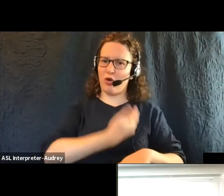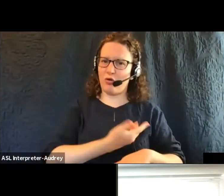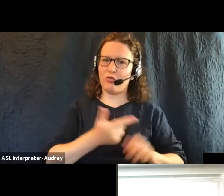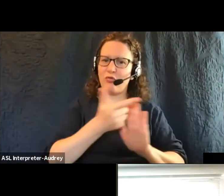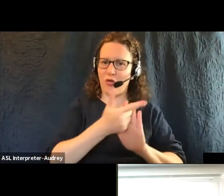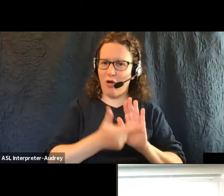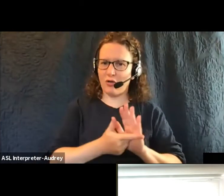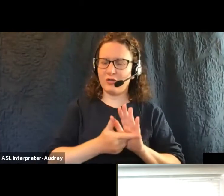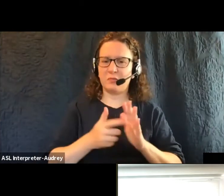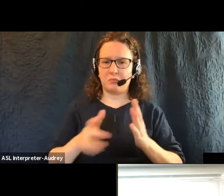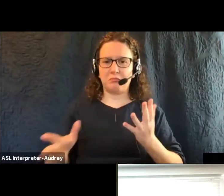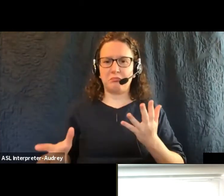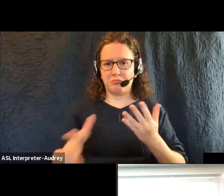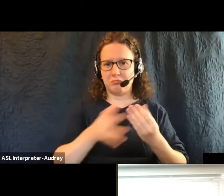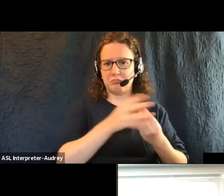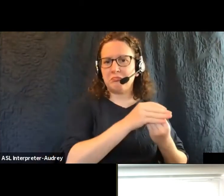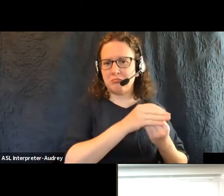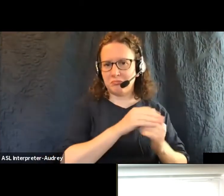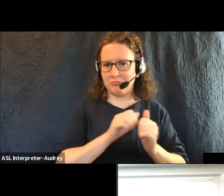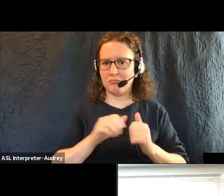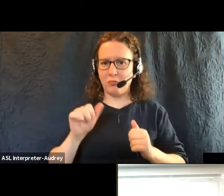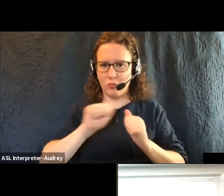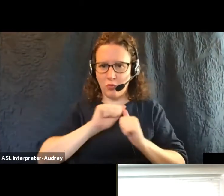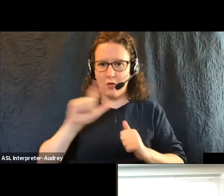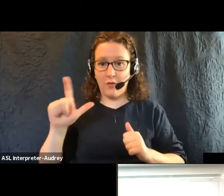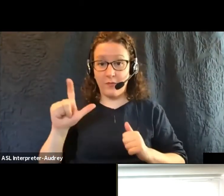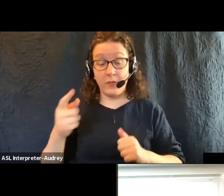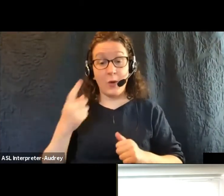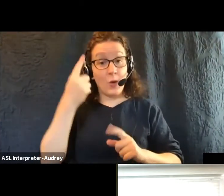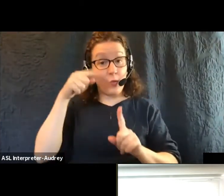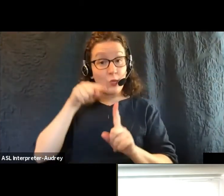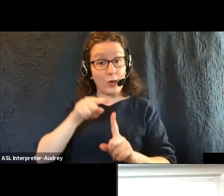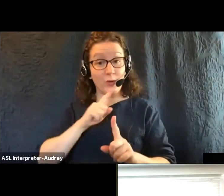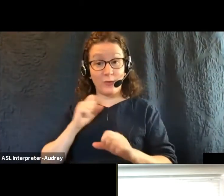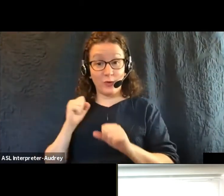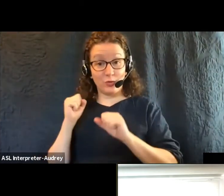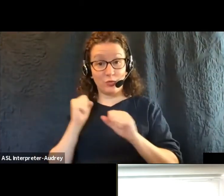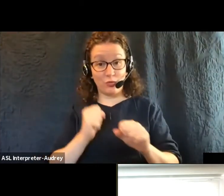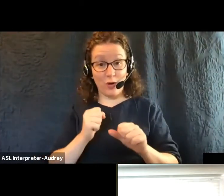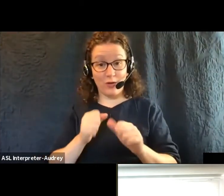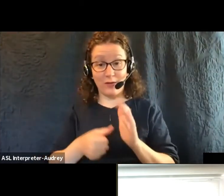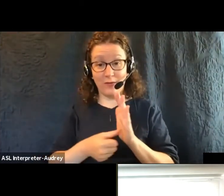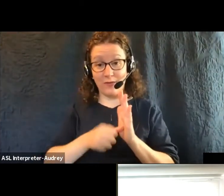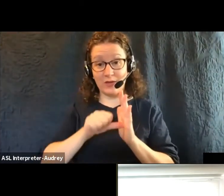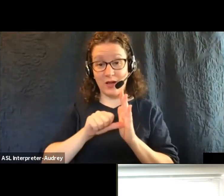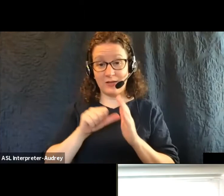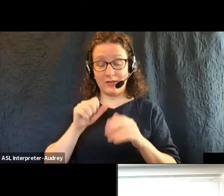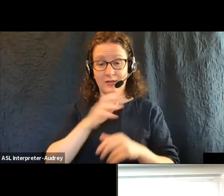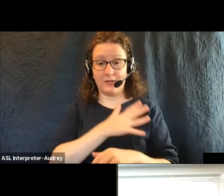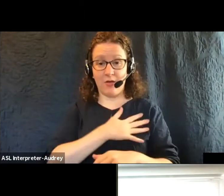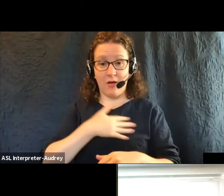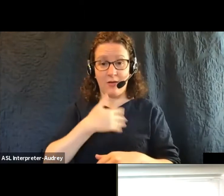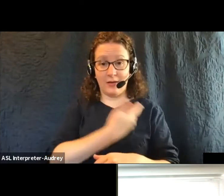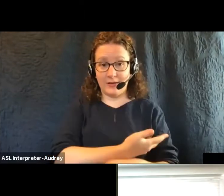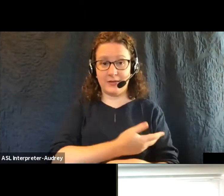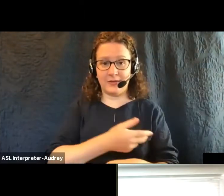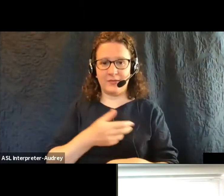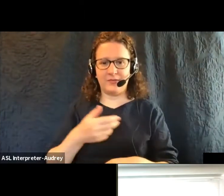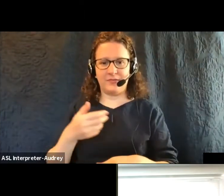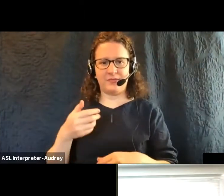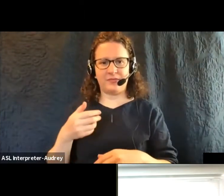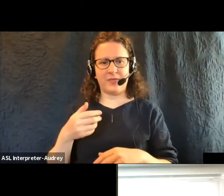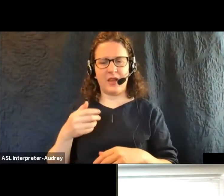One thing which is very strongly emphasized in Scotland, as far as the education system is concerned,